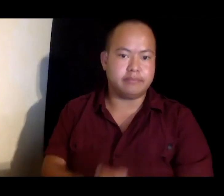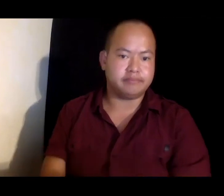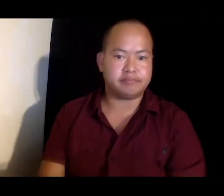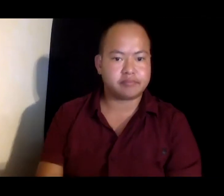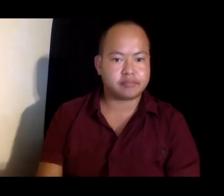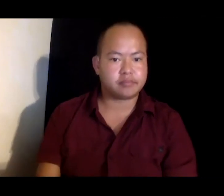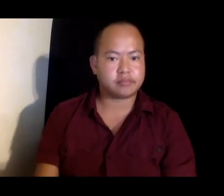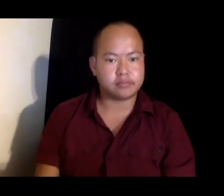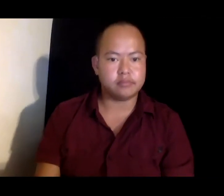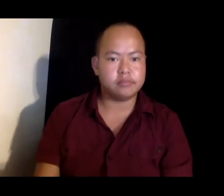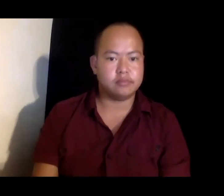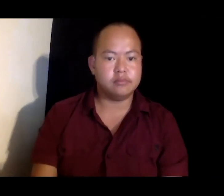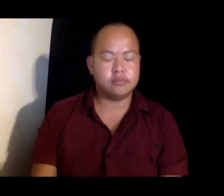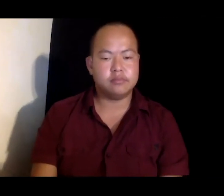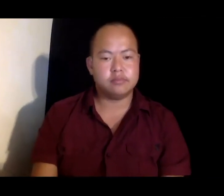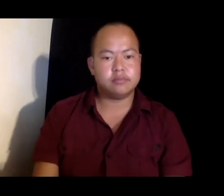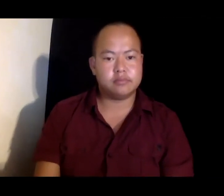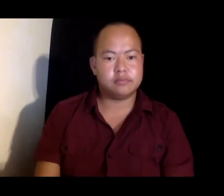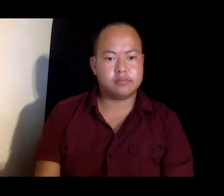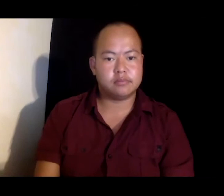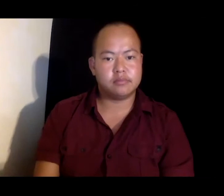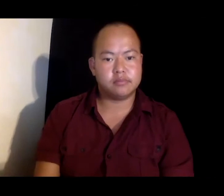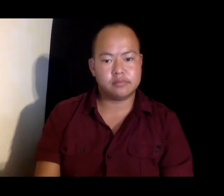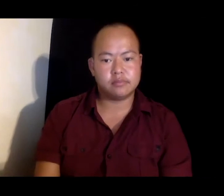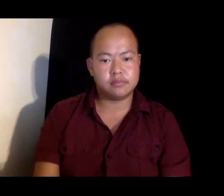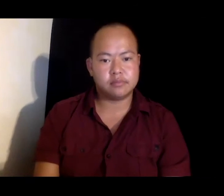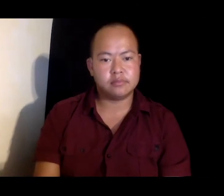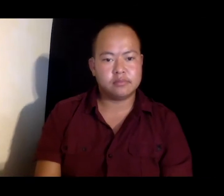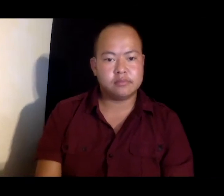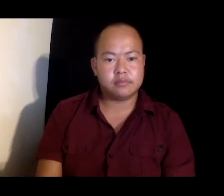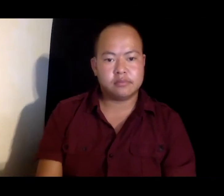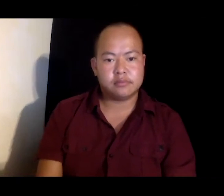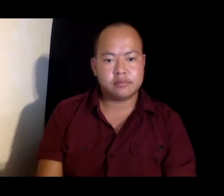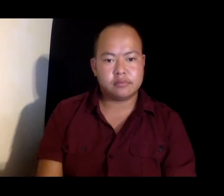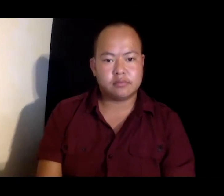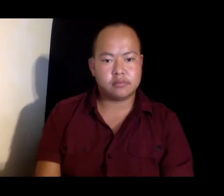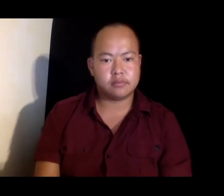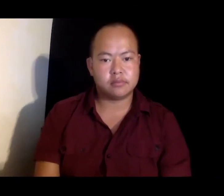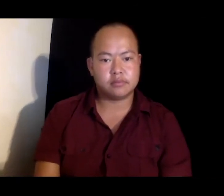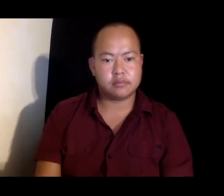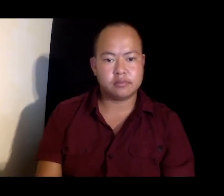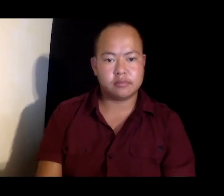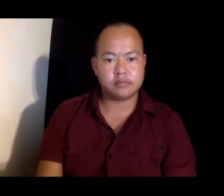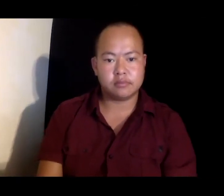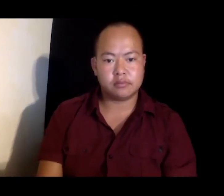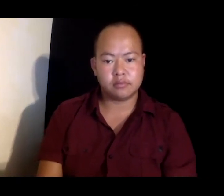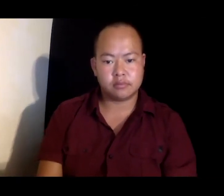I see, I understand, I understand. So we also work with sex offenders